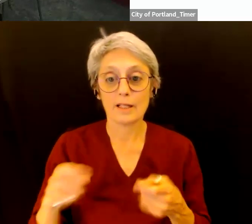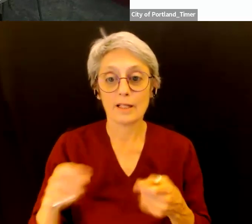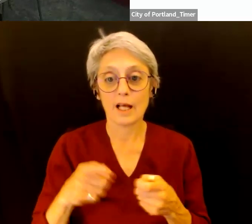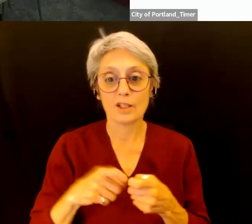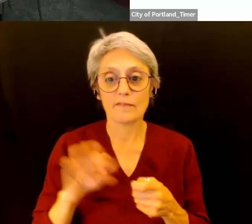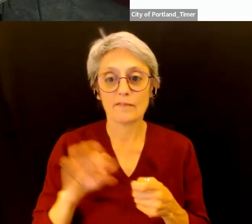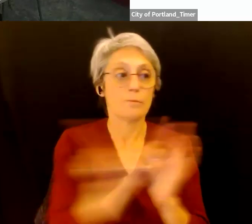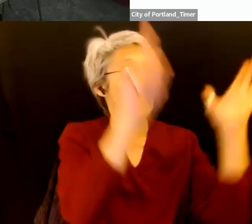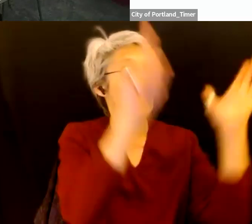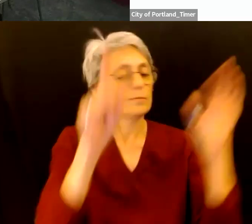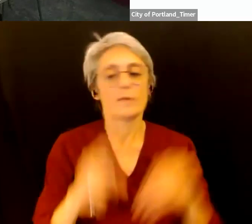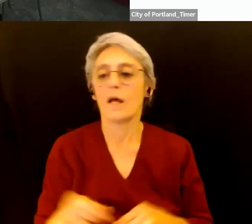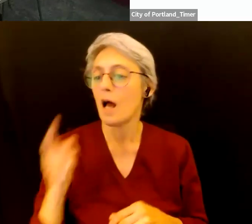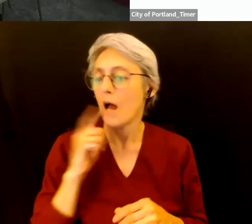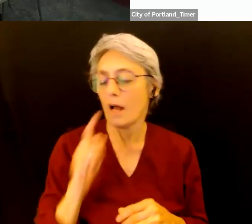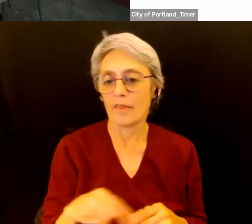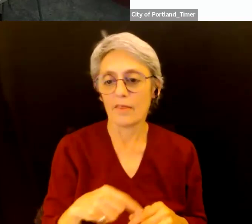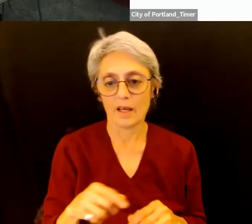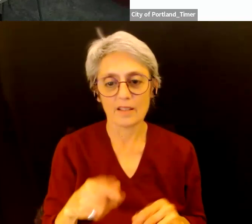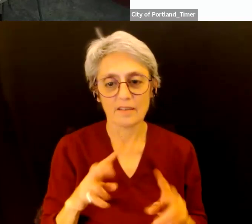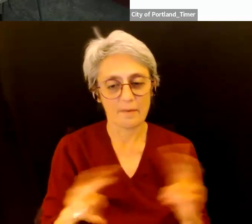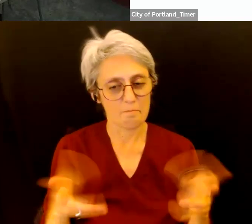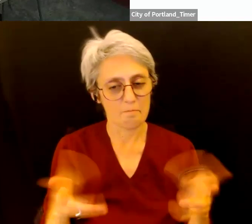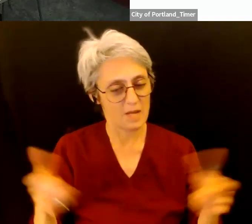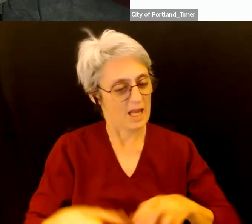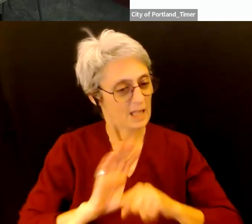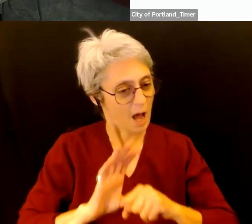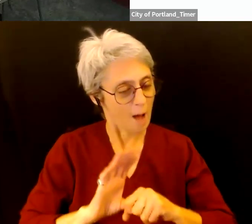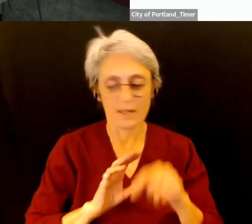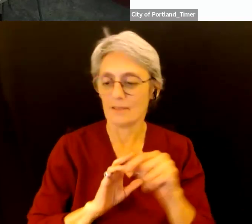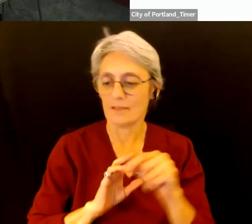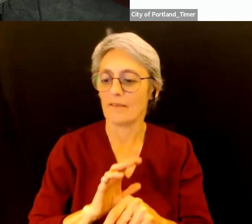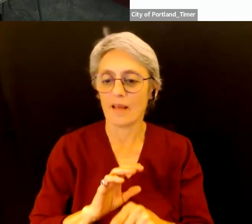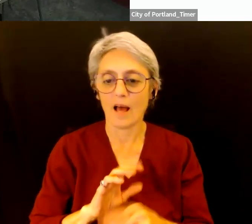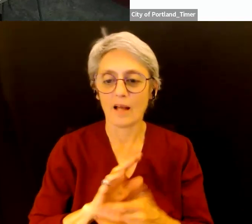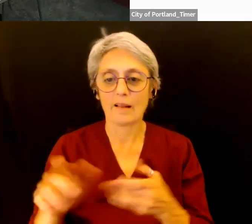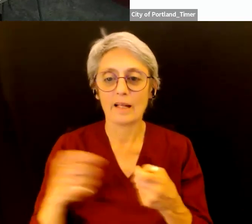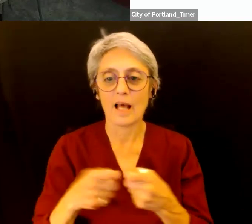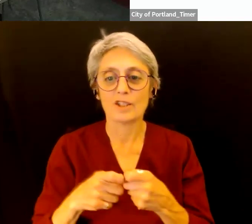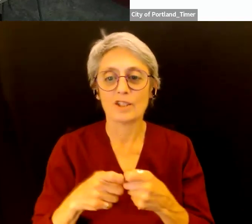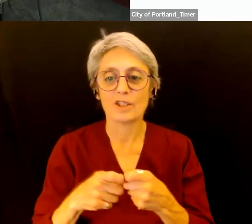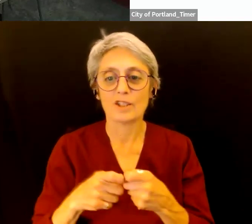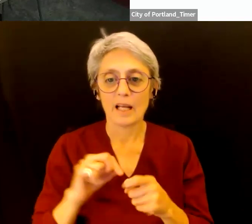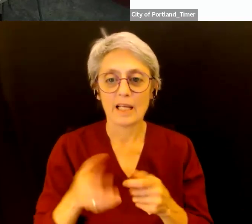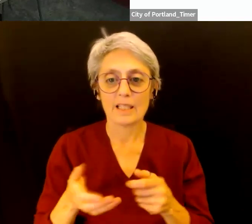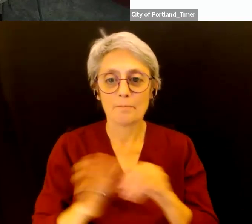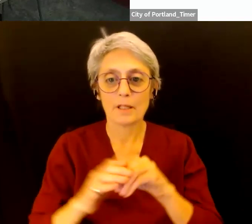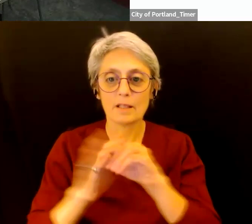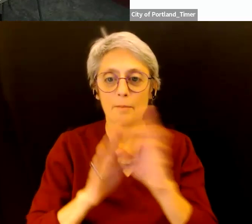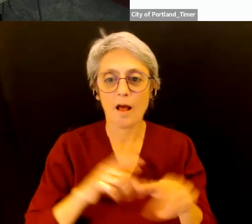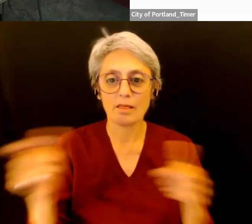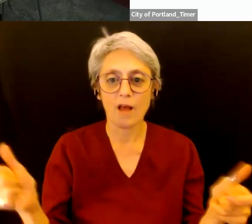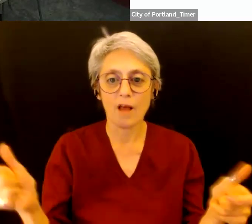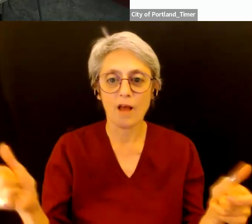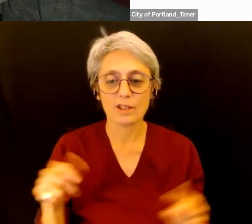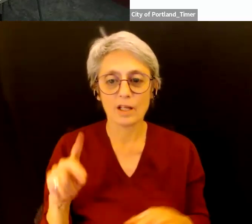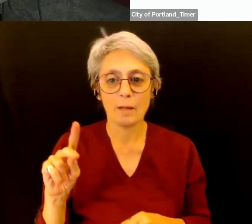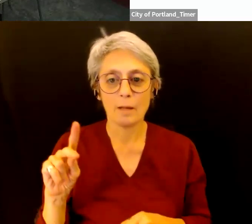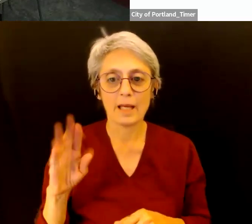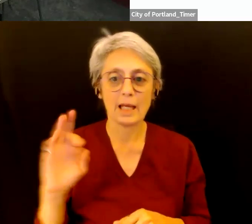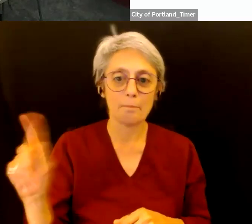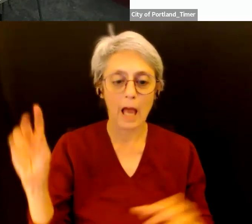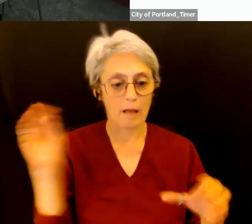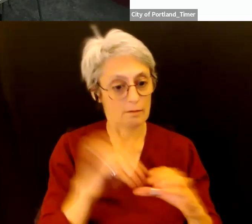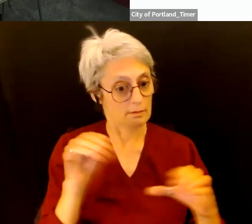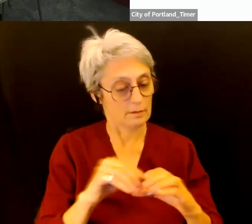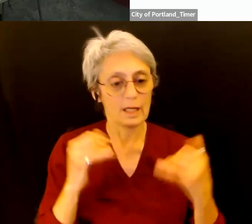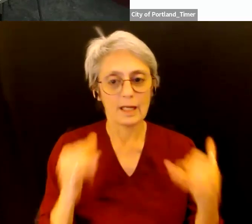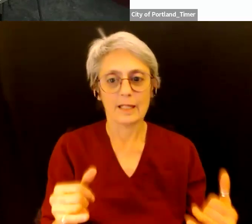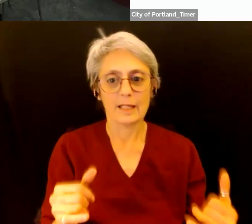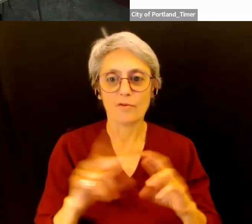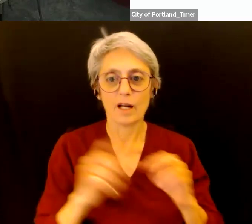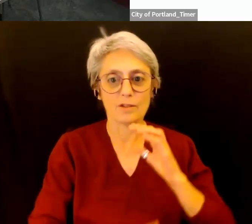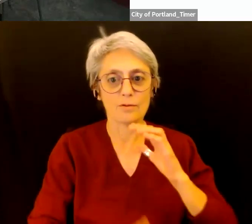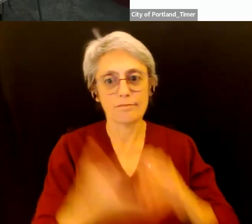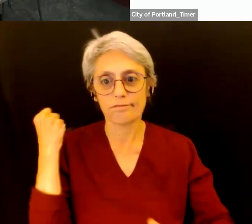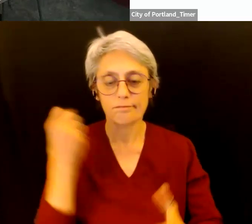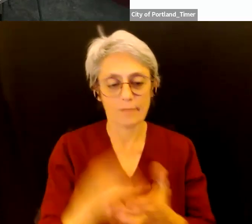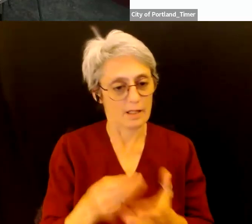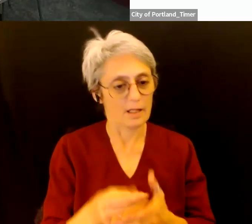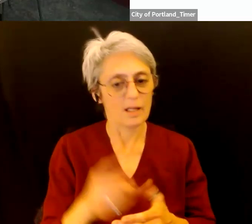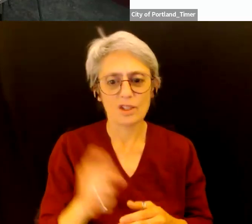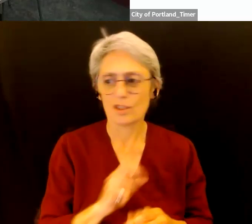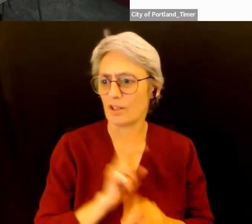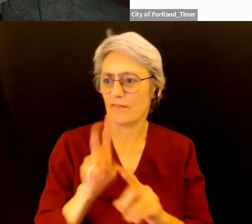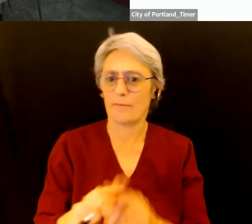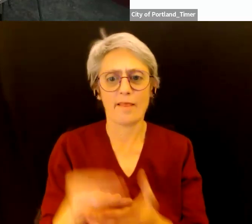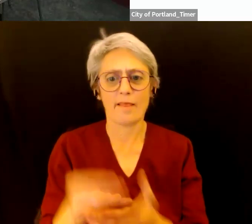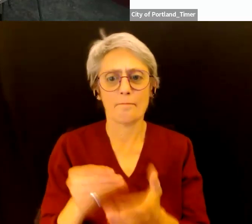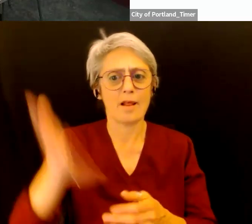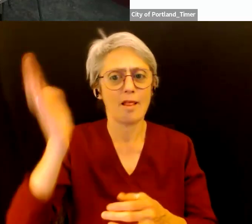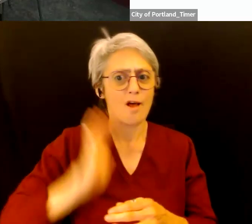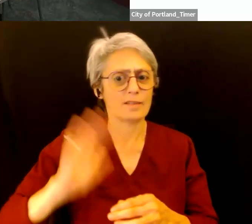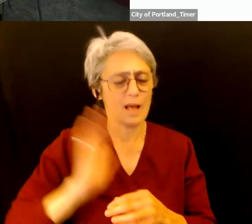I think it is gross incompetence that it has built up a large piggy bank that now is ready to be raided It should have been put to use a long time ago. And there are many needs.